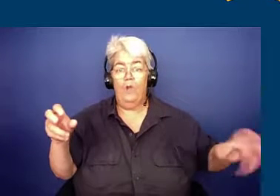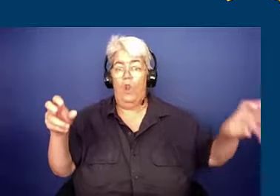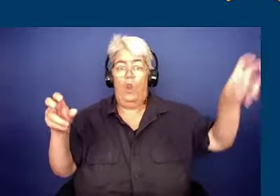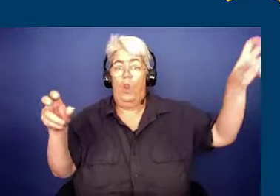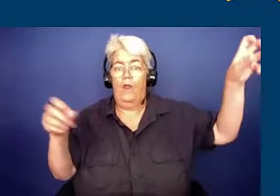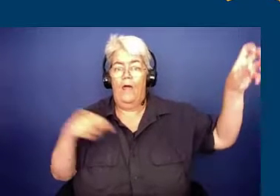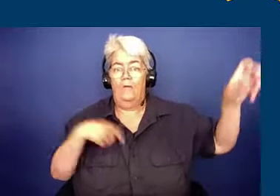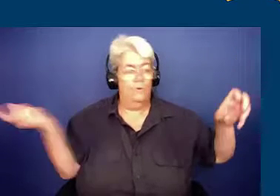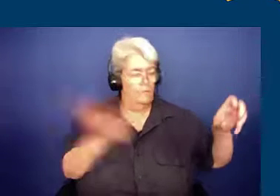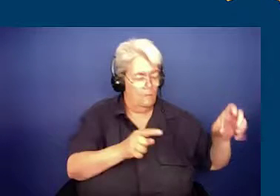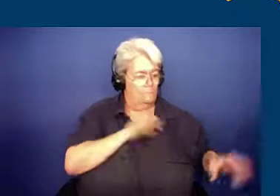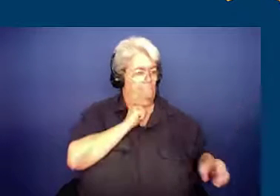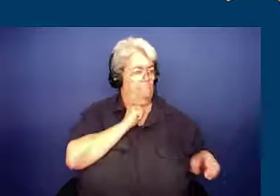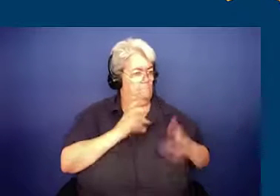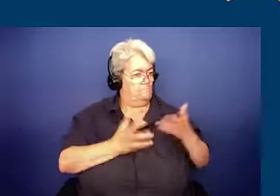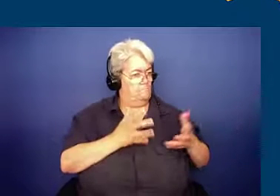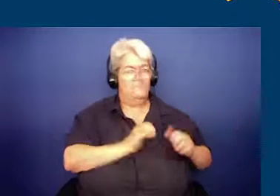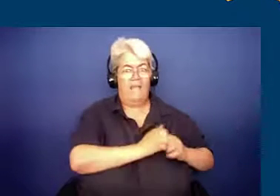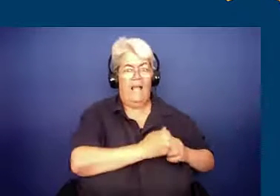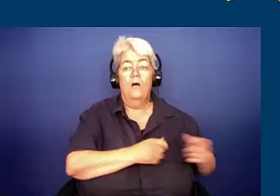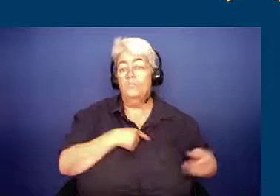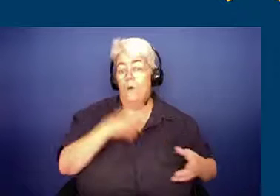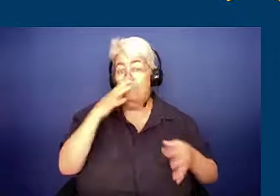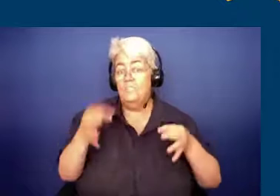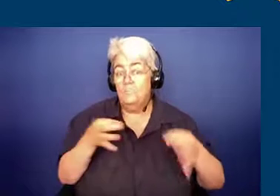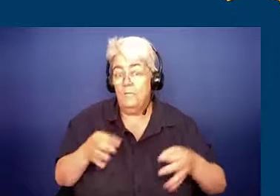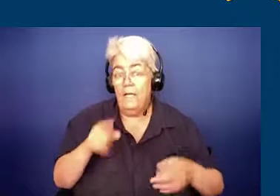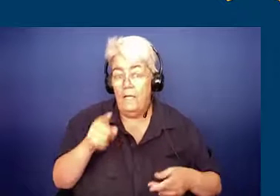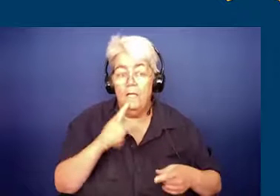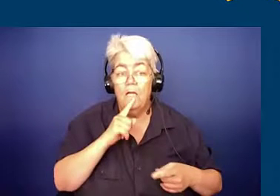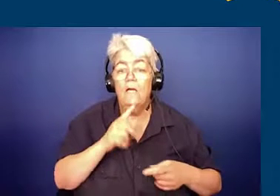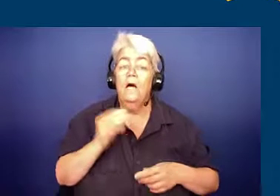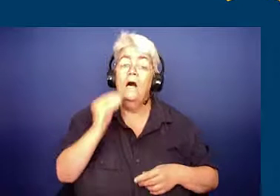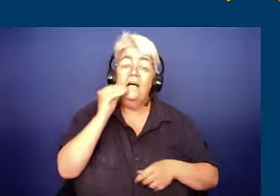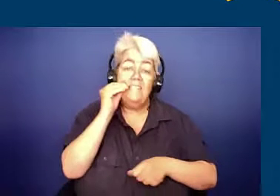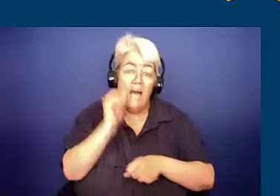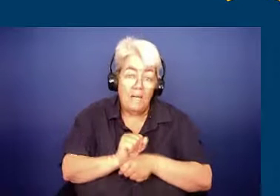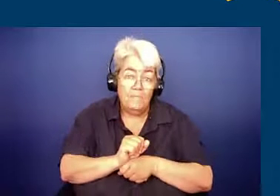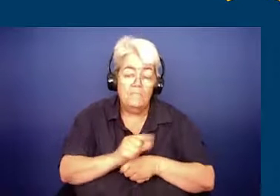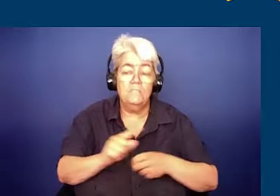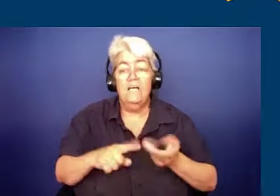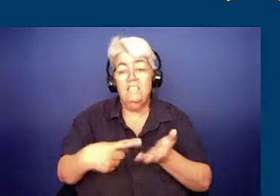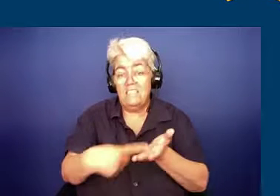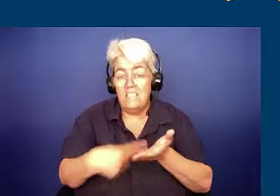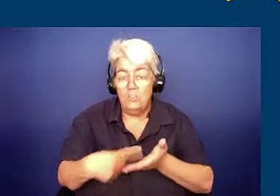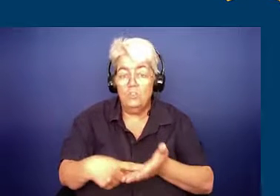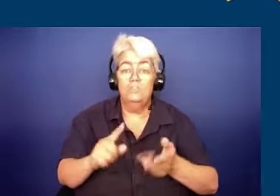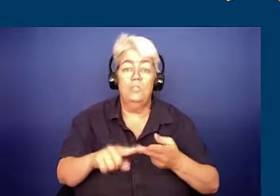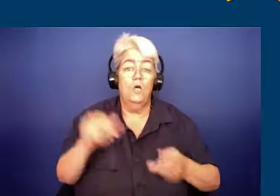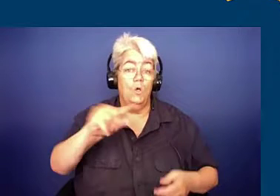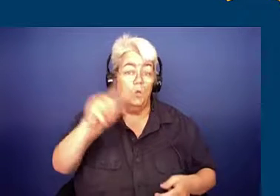let me explain to you that the Assignments, which includes discussions and quizzes, are integrally